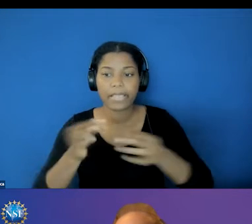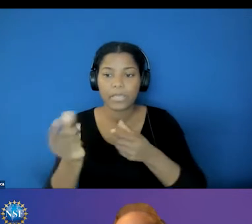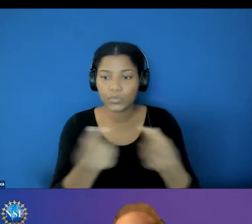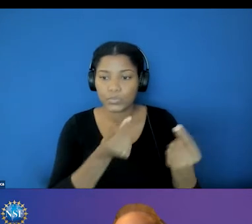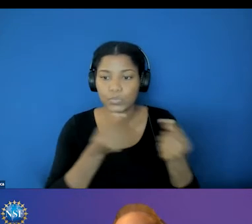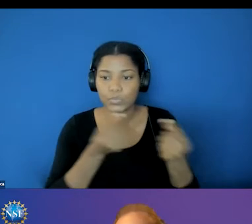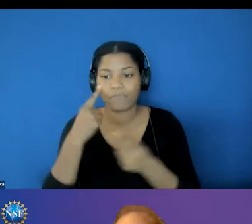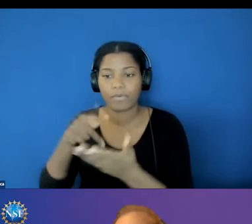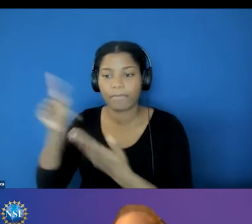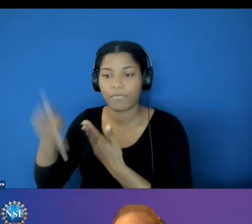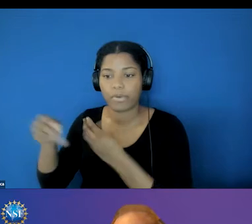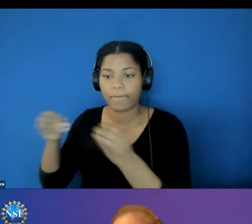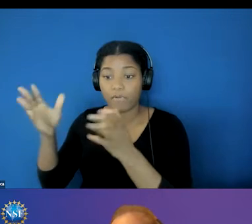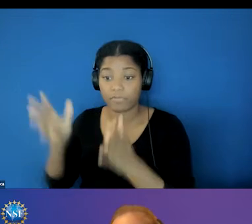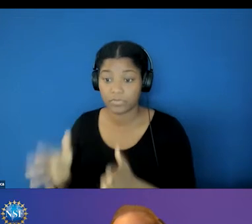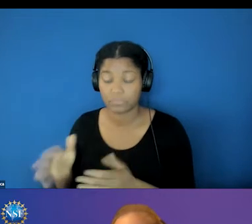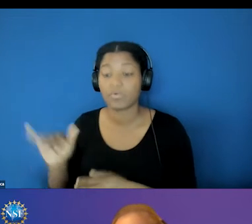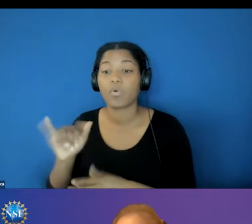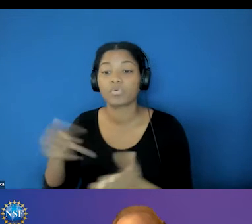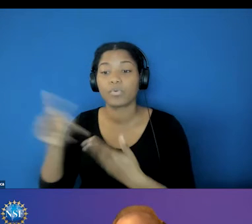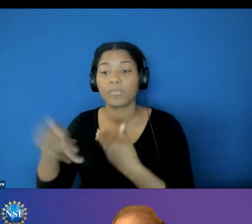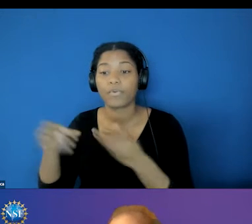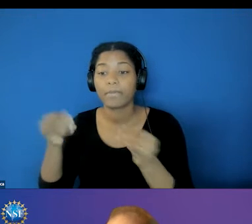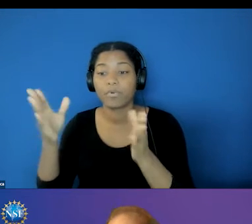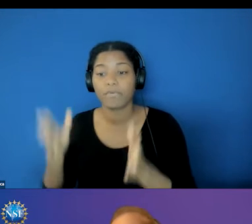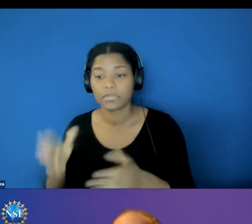and program officers make recommendations to their division directors,